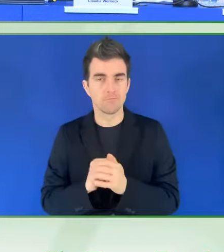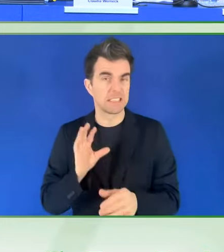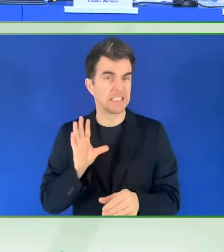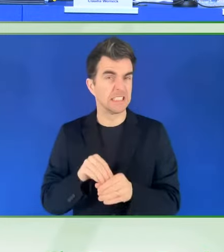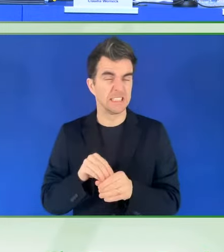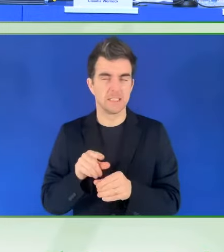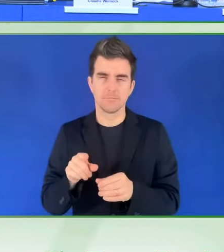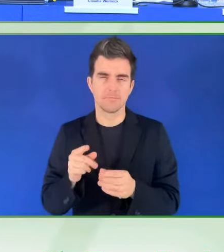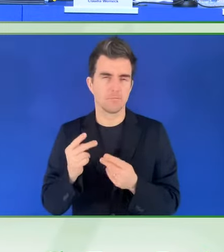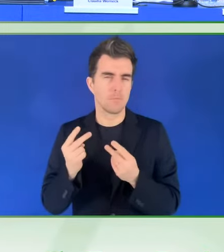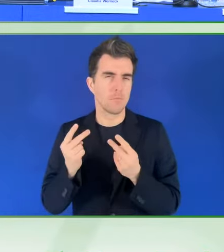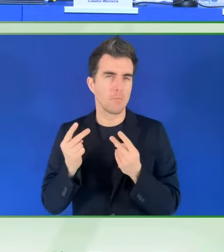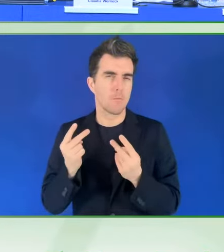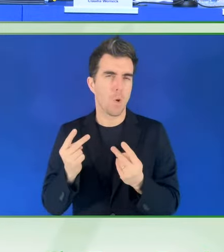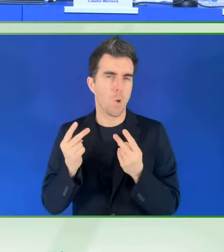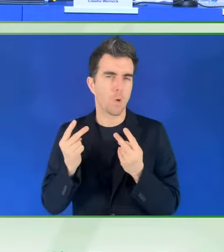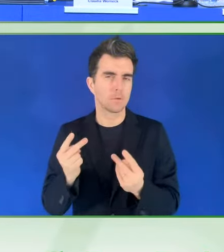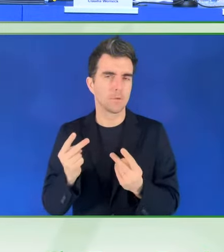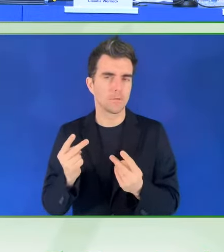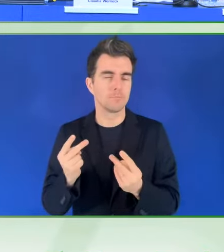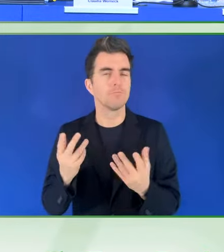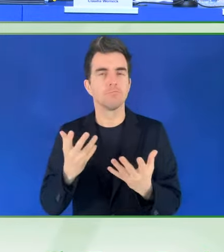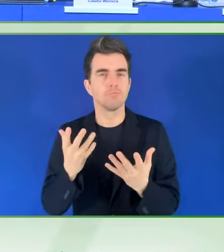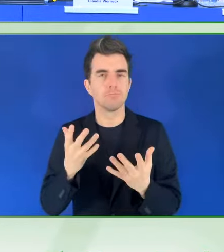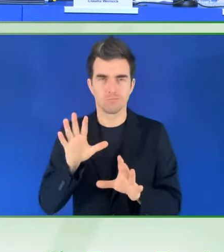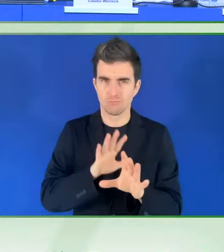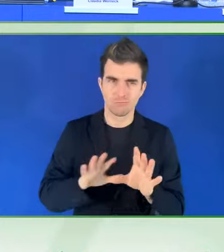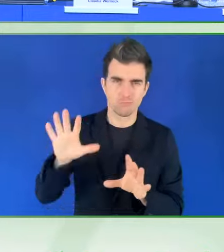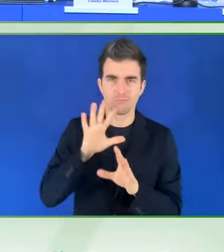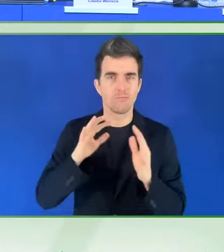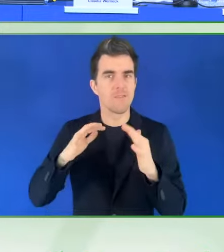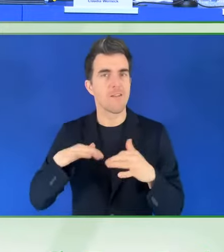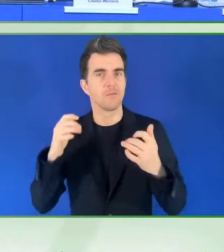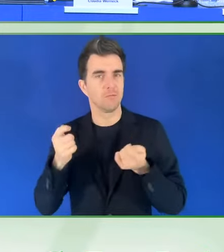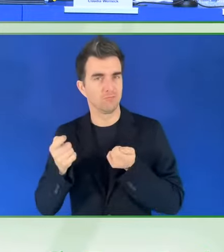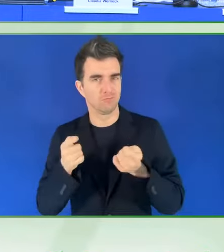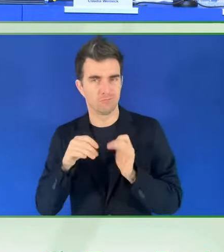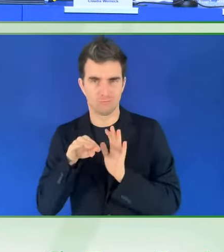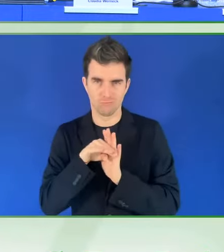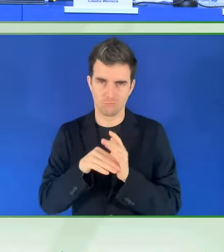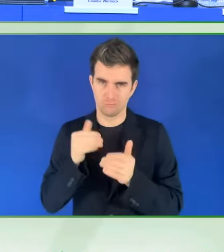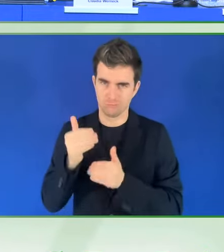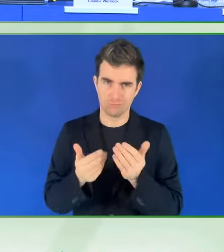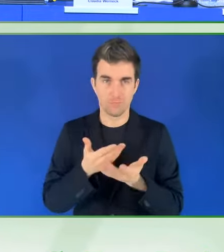about challenging the prejudice and society.